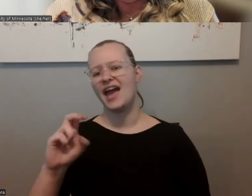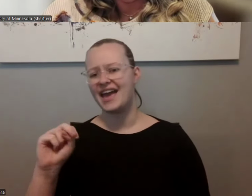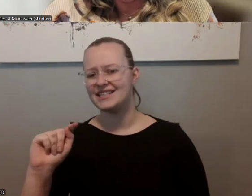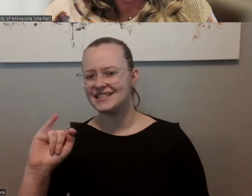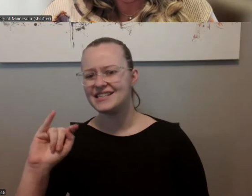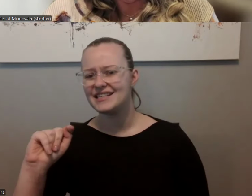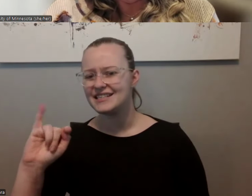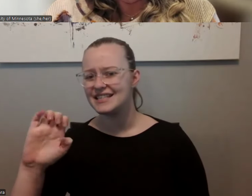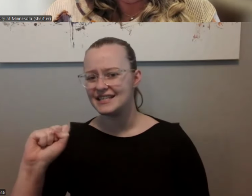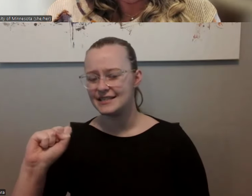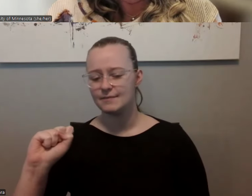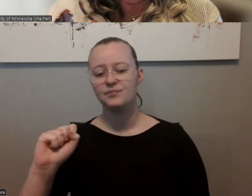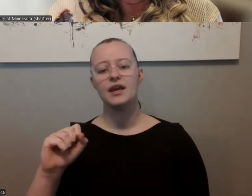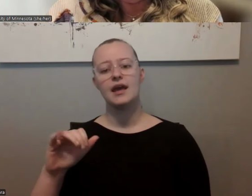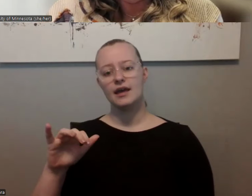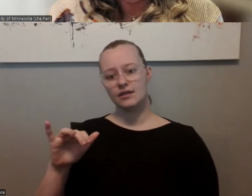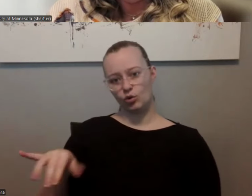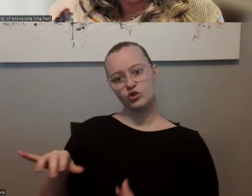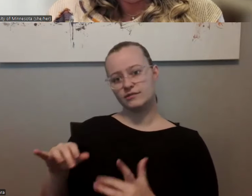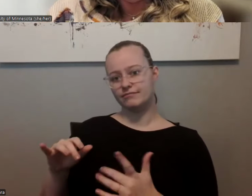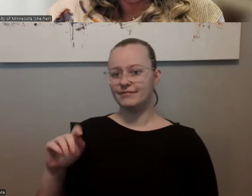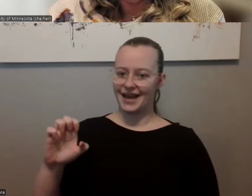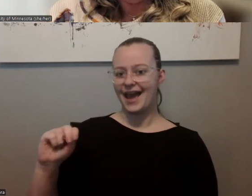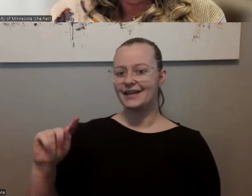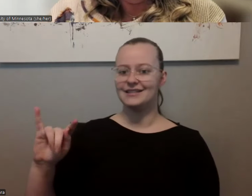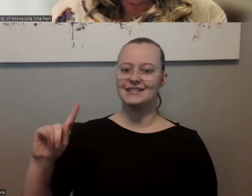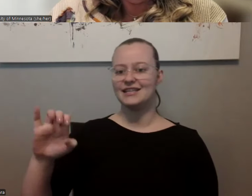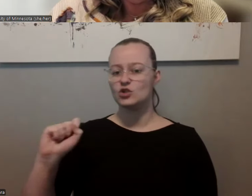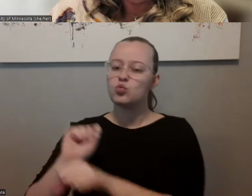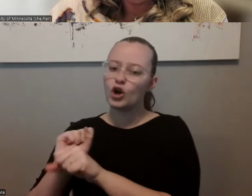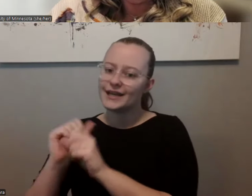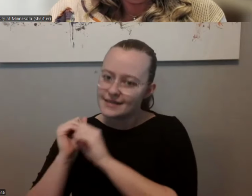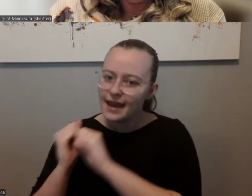and those entities working together again